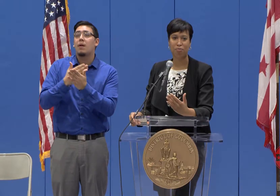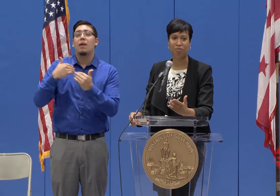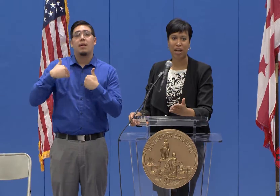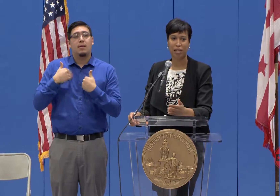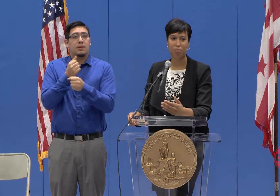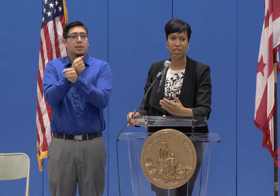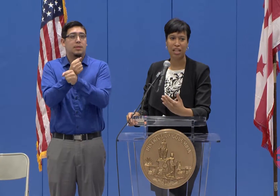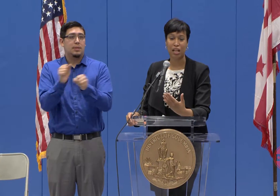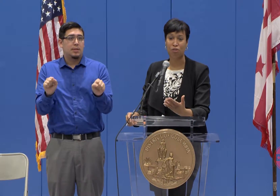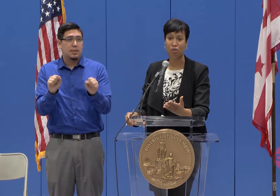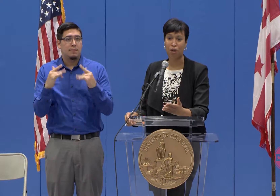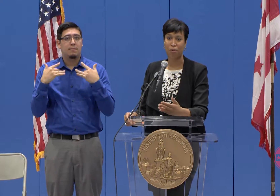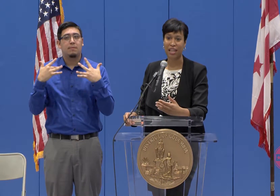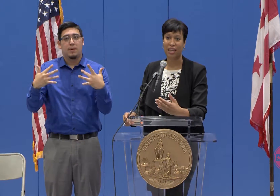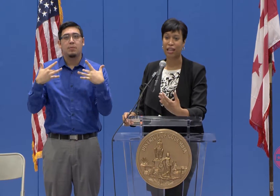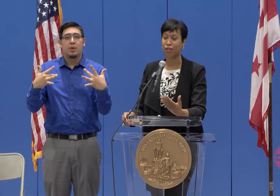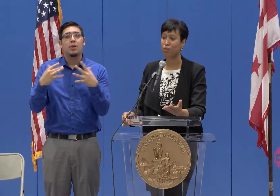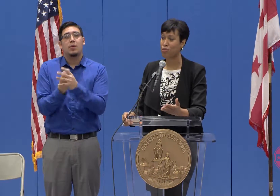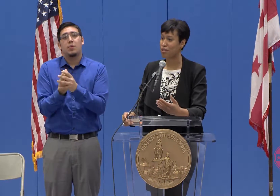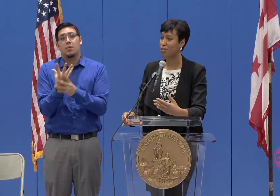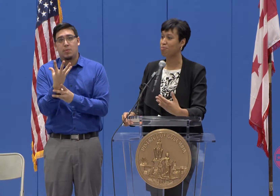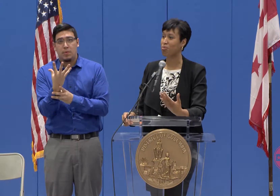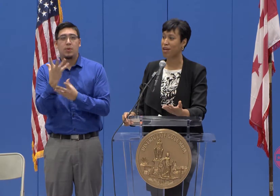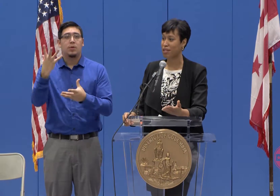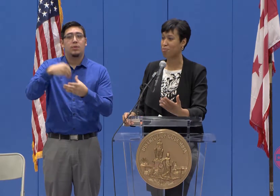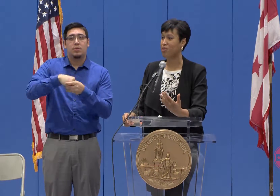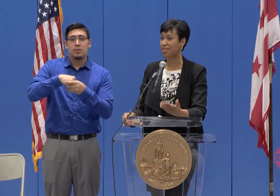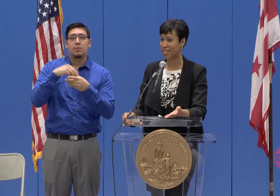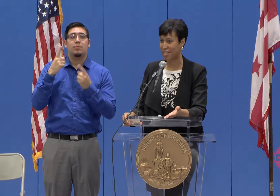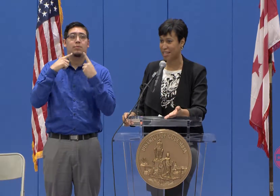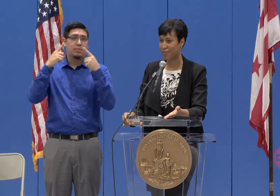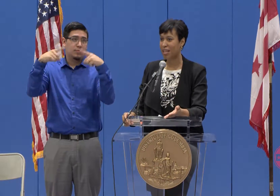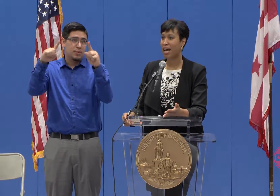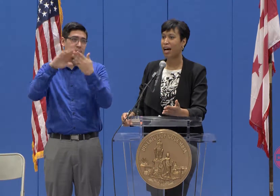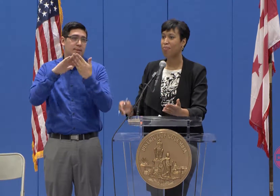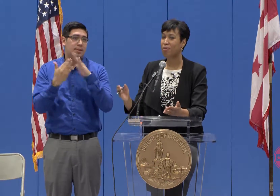AND VIBRANT AND GROWING INCLUSIVE PROSPEROUS CITY.